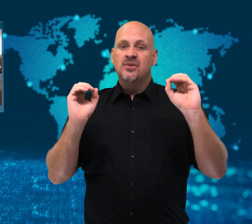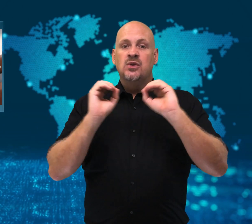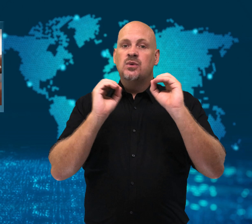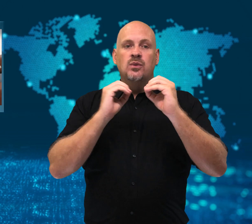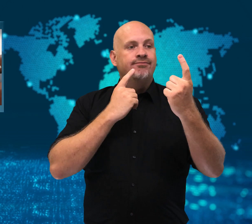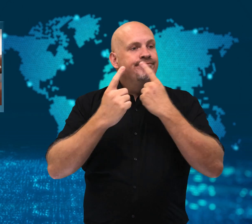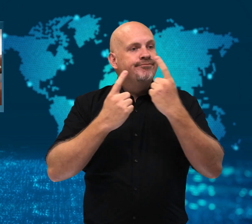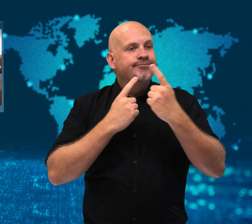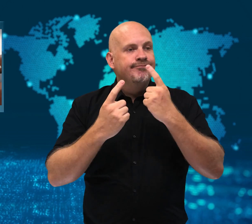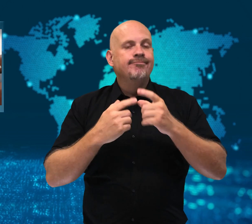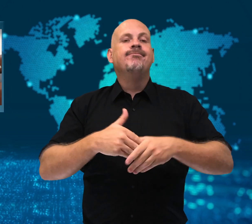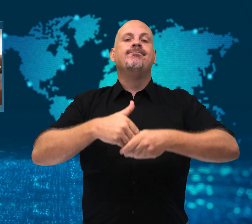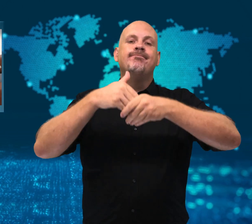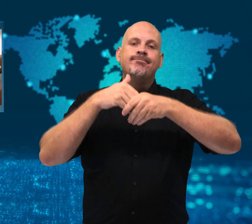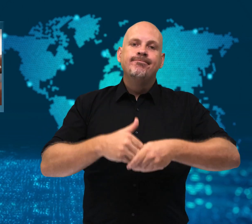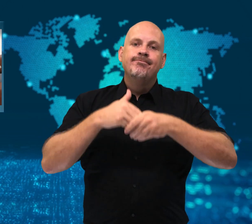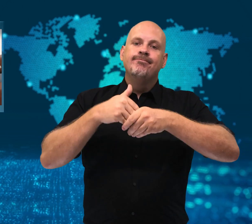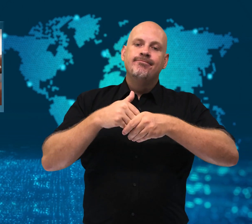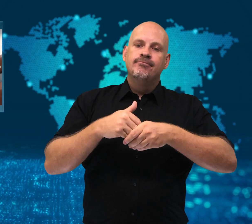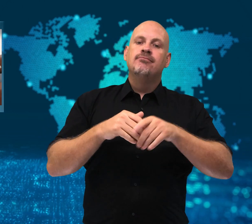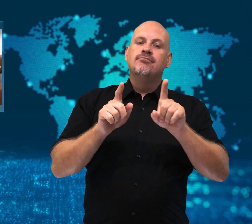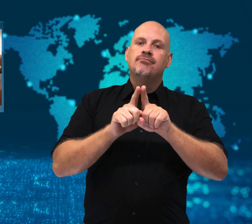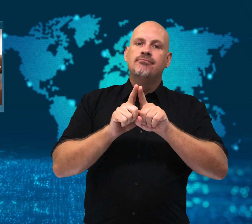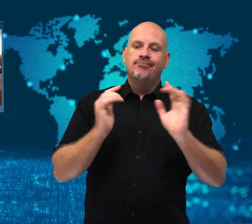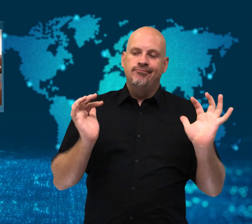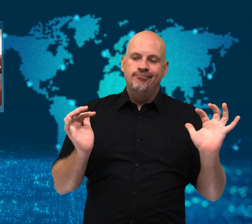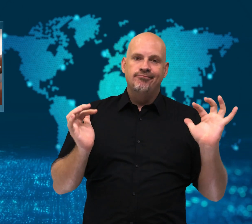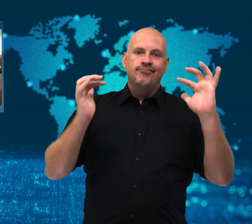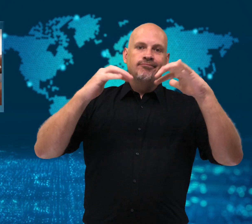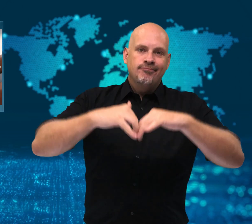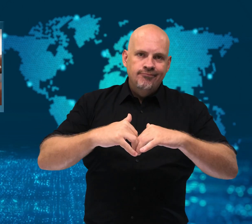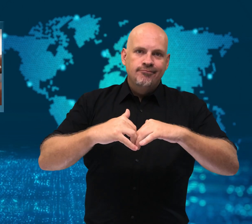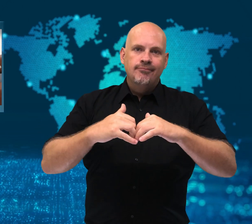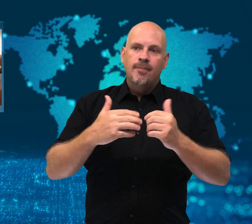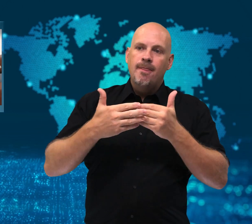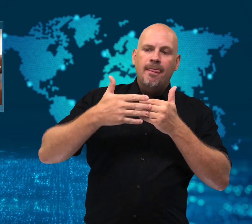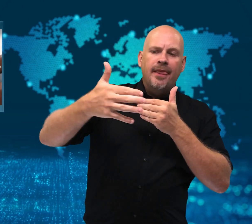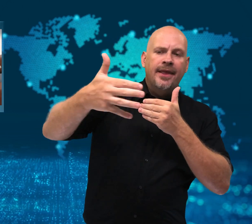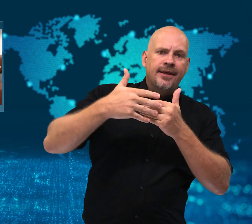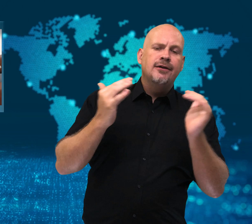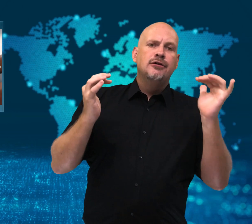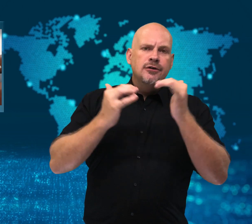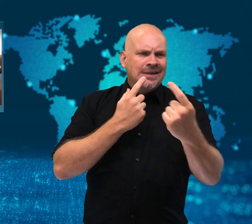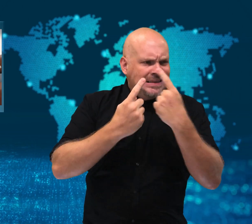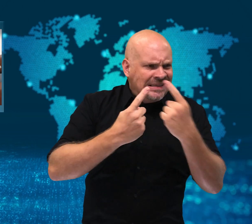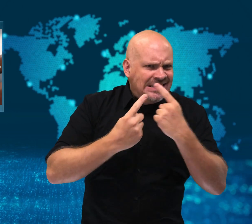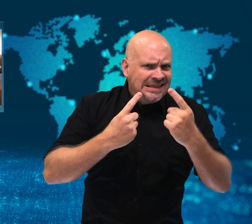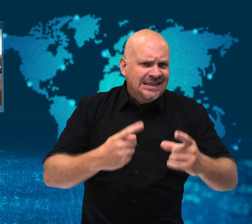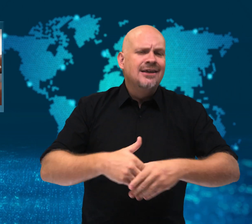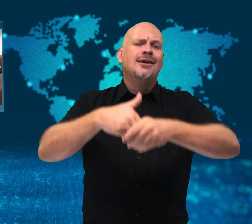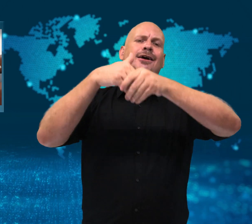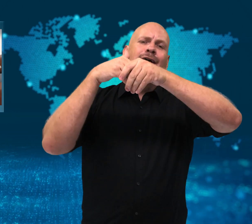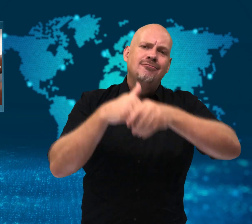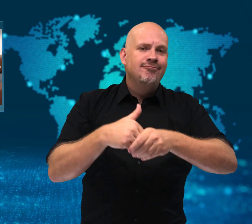No date was set for the group to meet again,